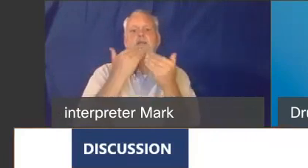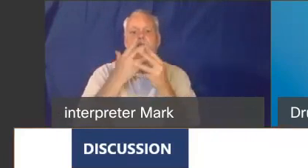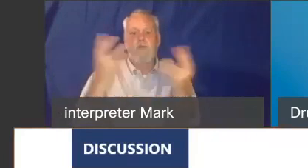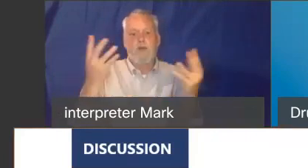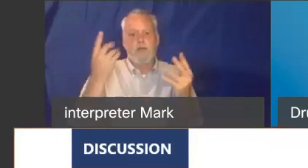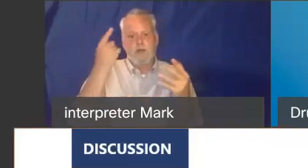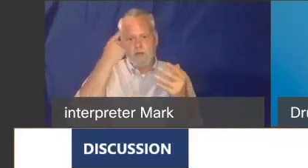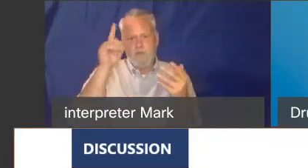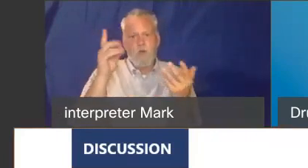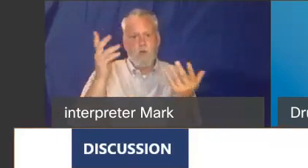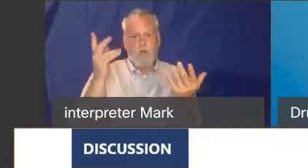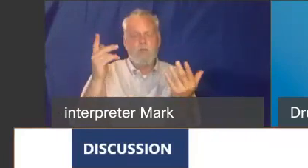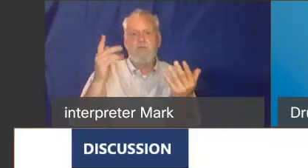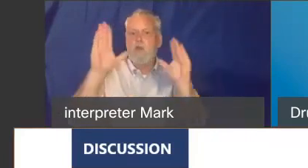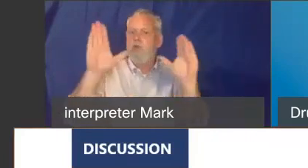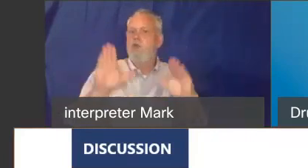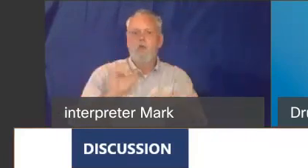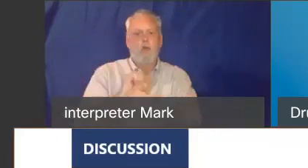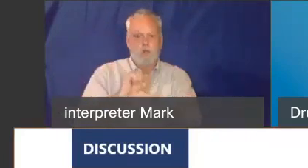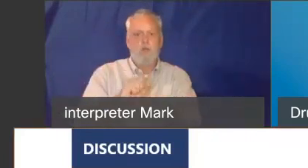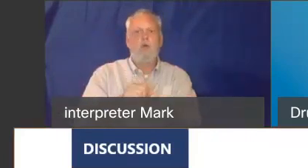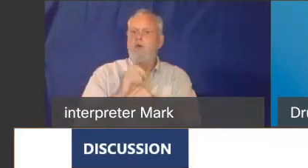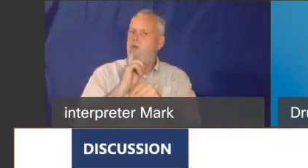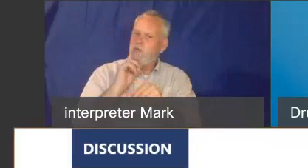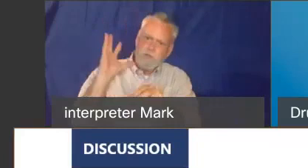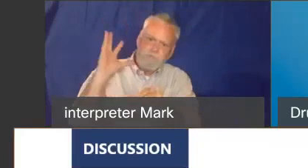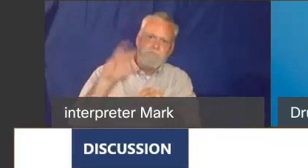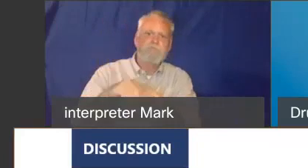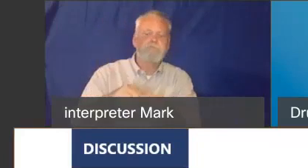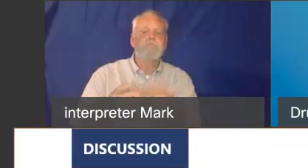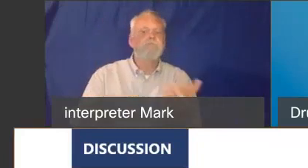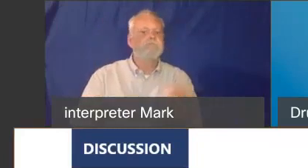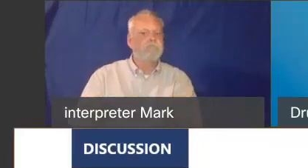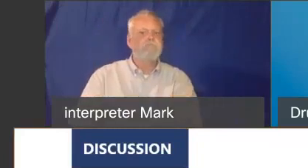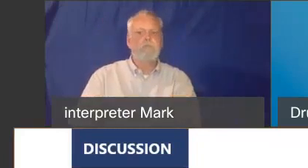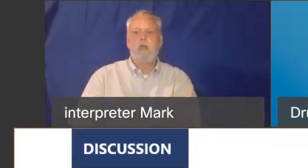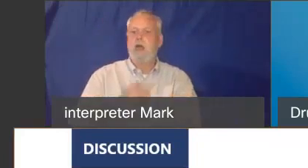Uh, great work very comprehensive and I'm really looking forward to enjoying these, uh.